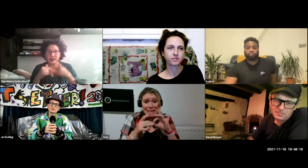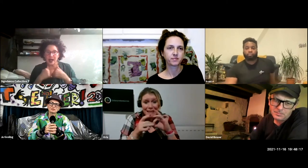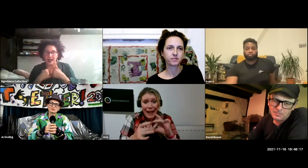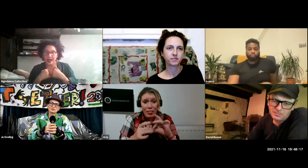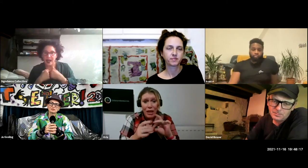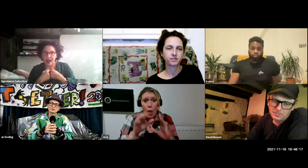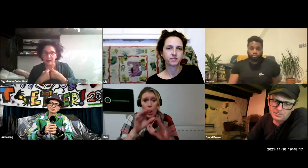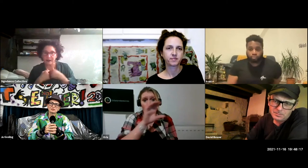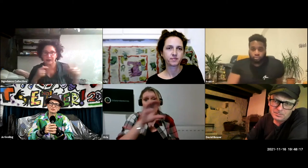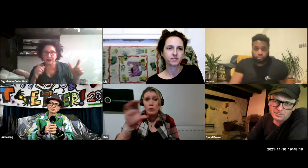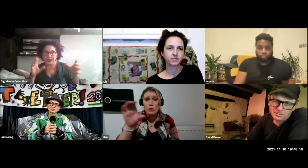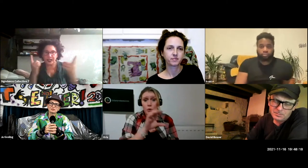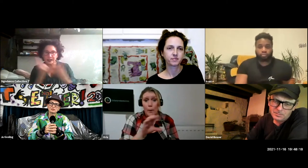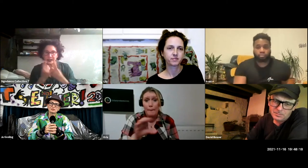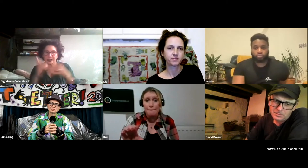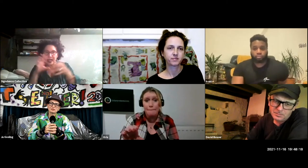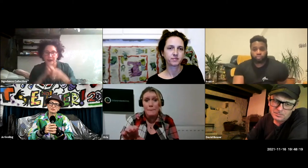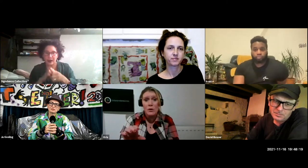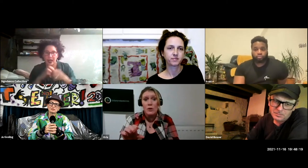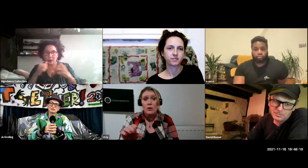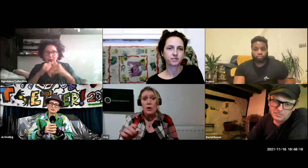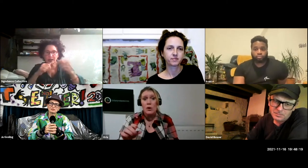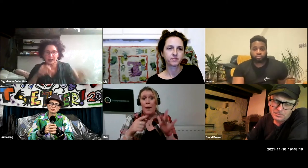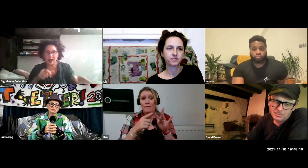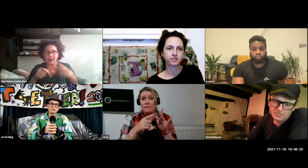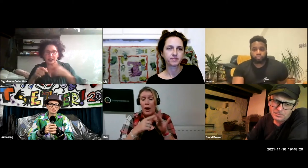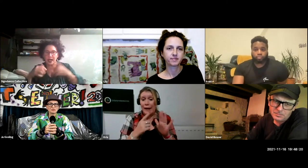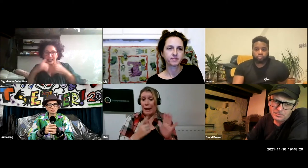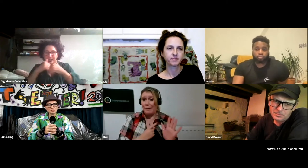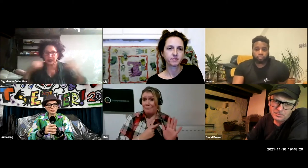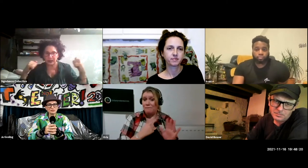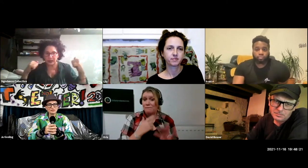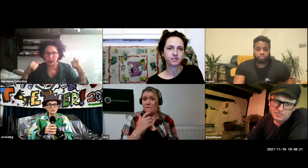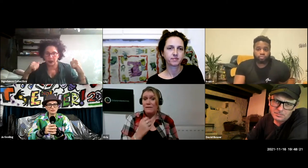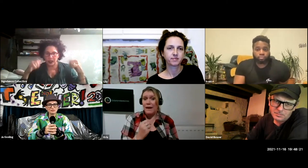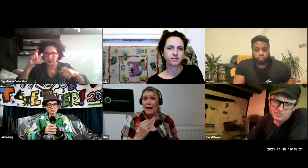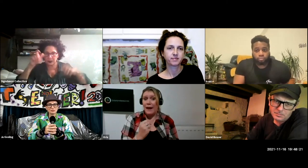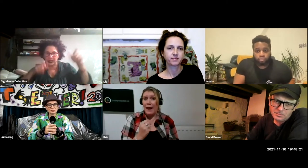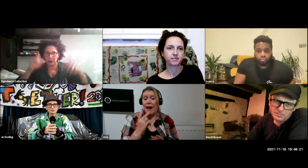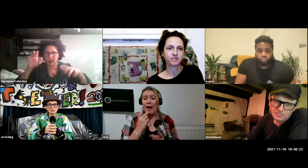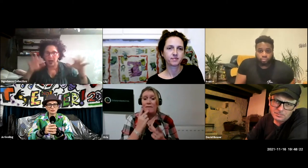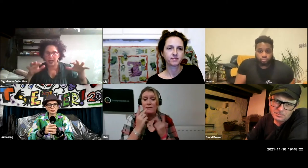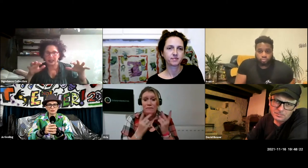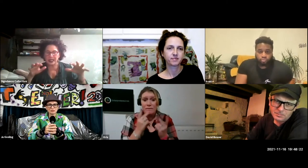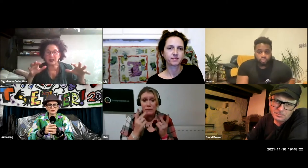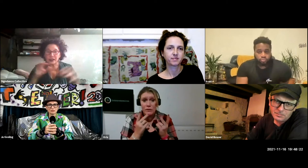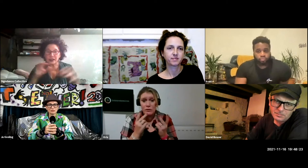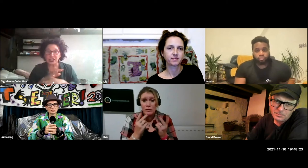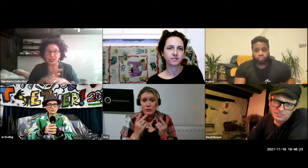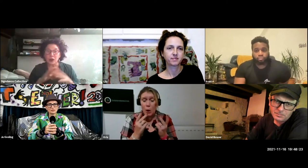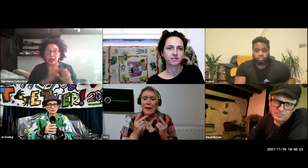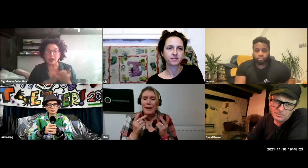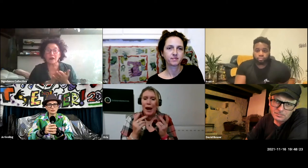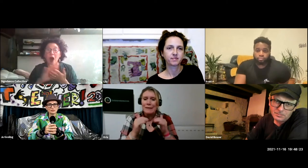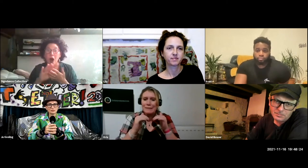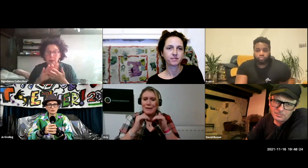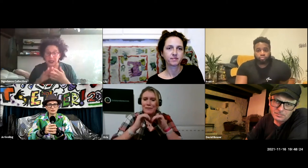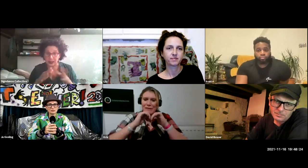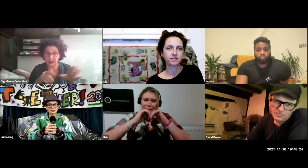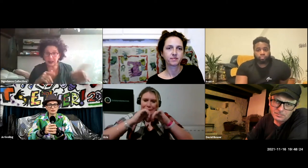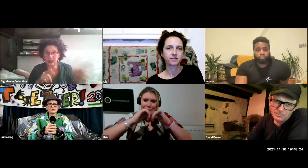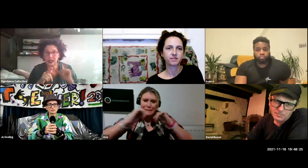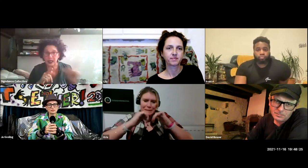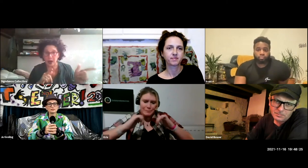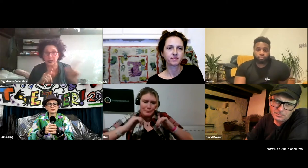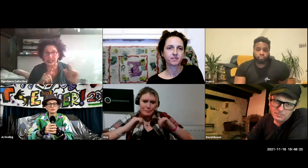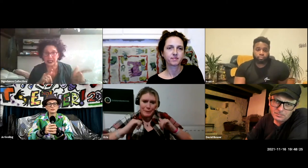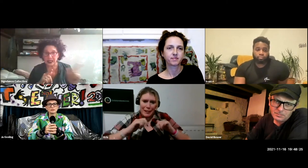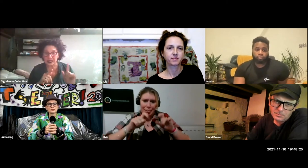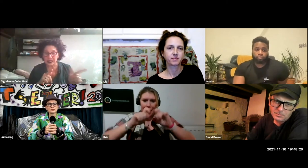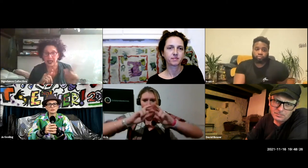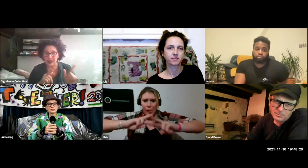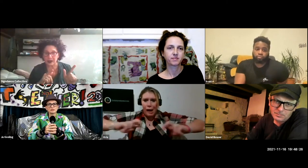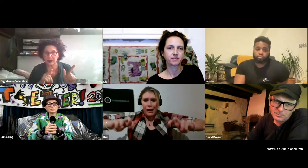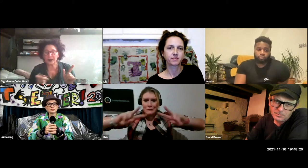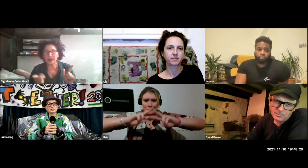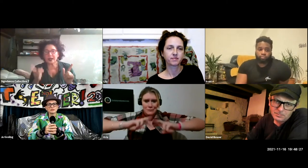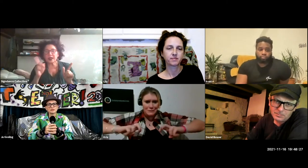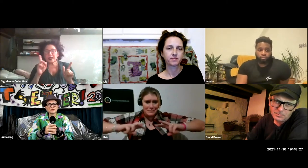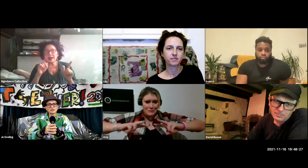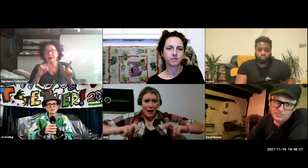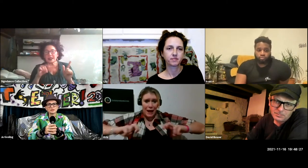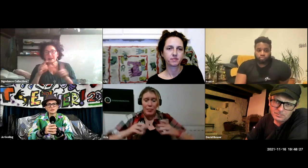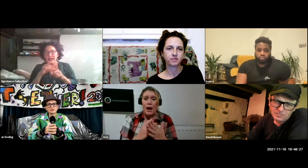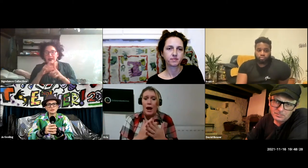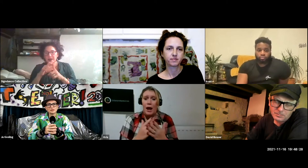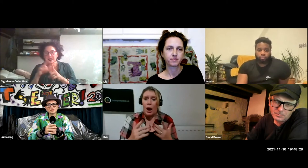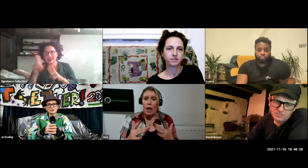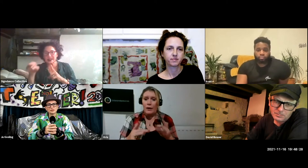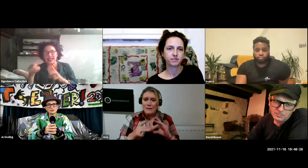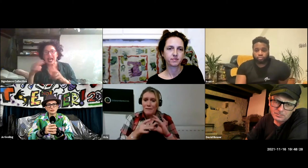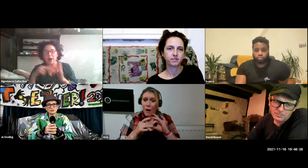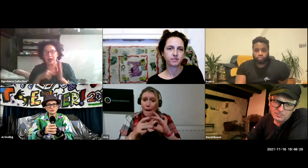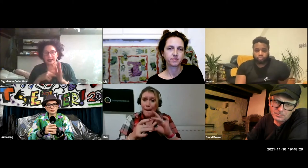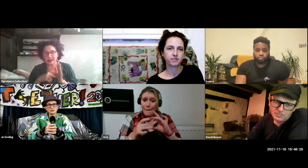I need to thank as well, well I want to